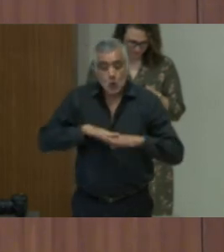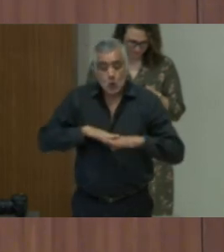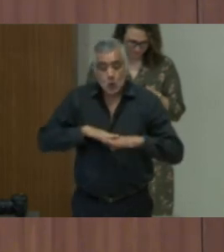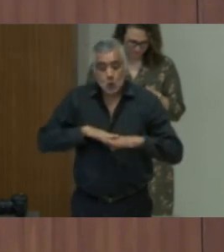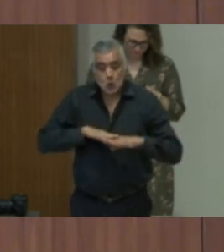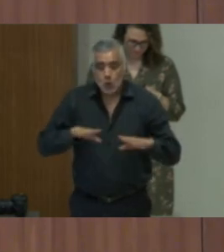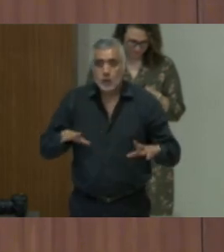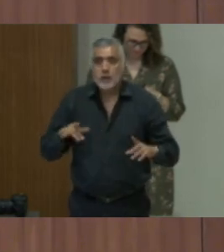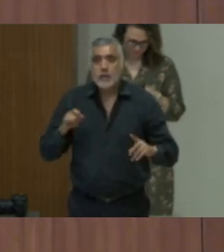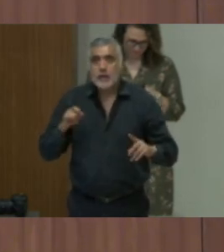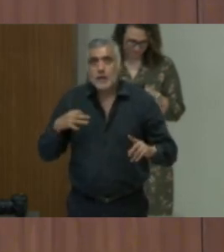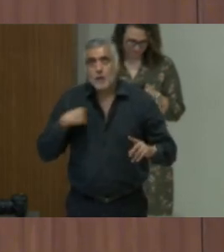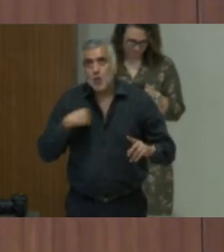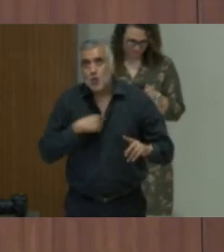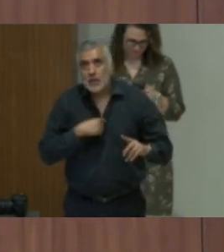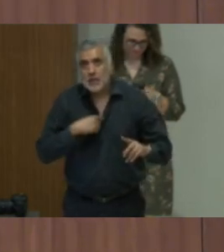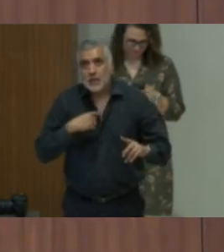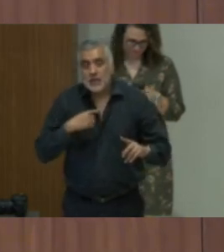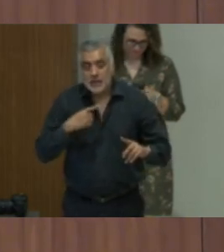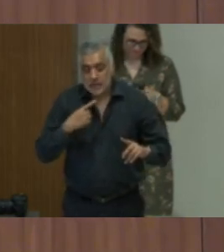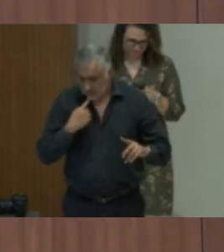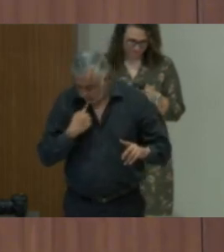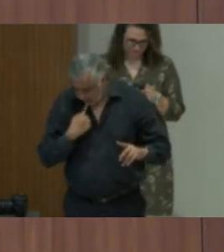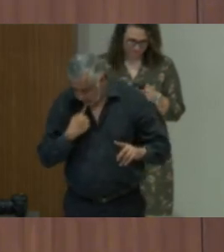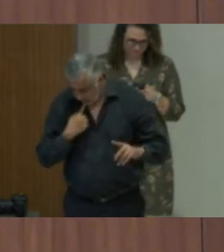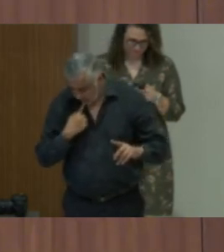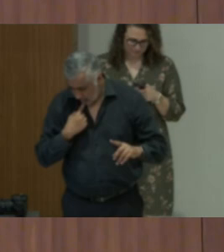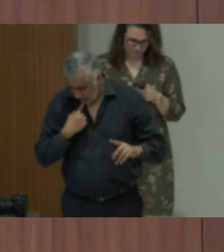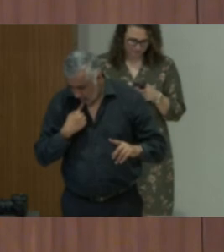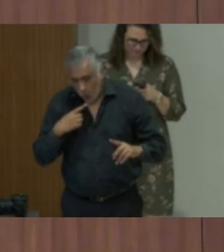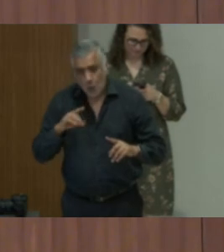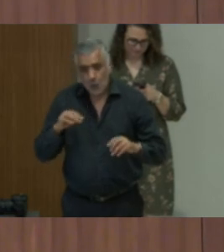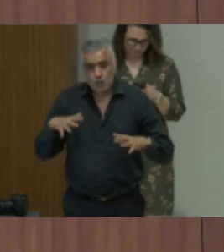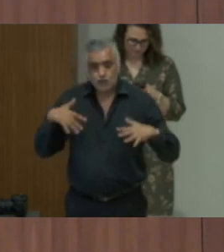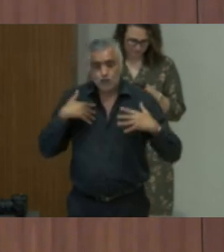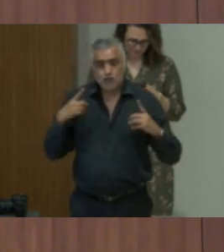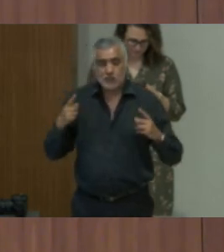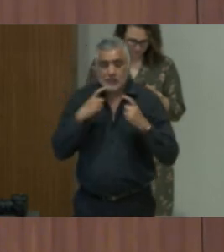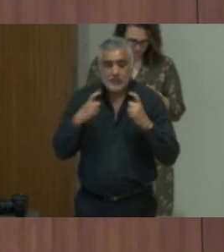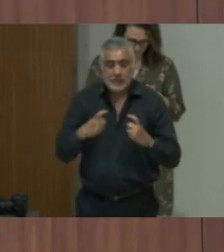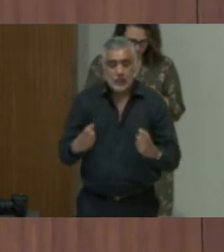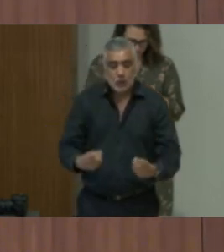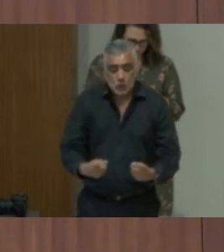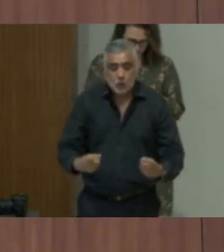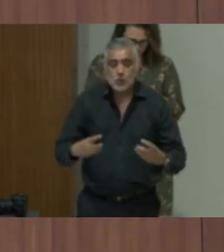If we actually say that our sins preclude us from doing anything, that seems to me the sin of despair.